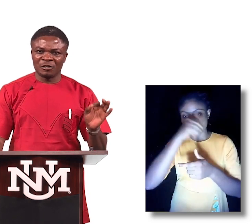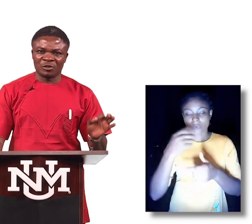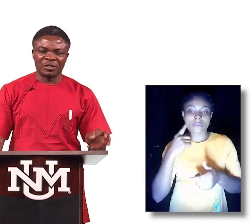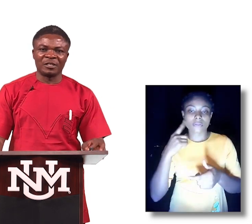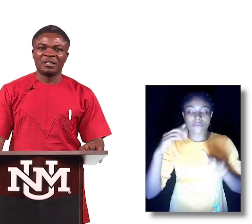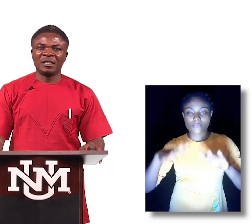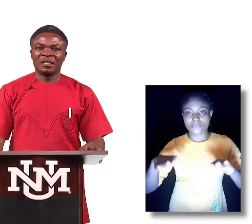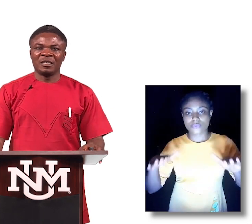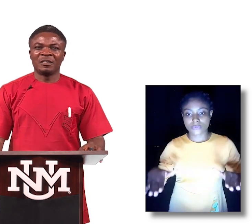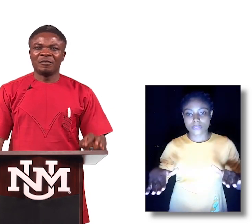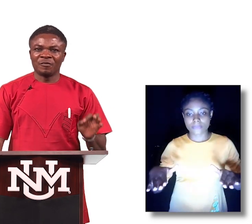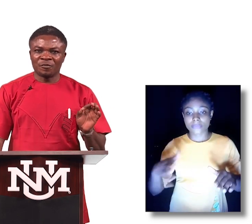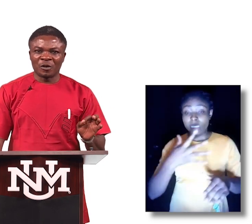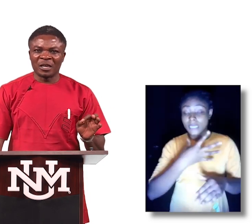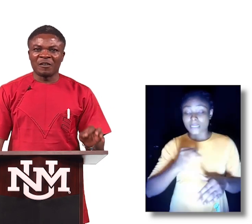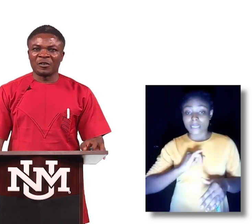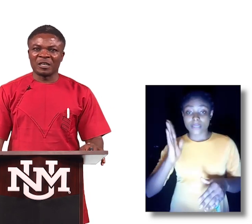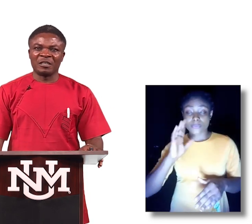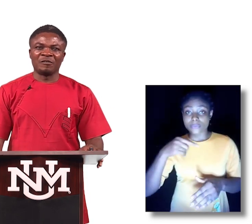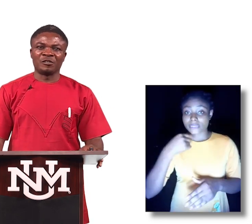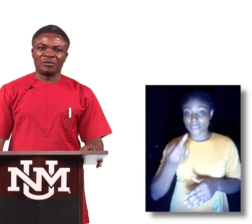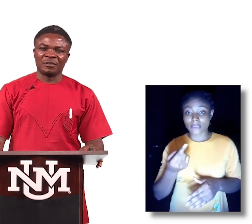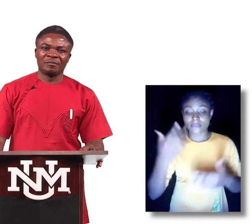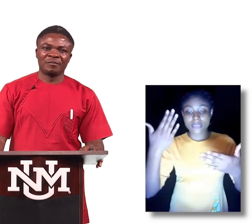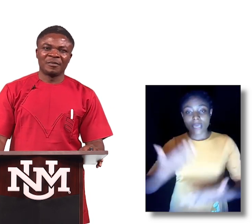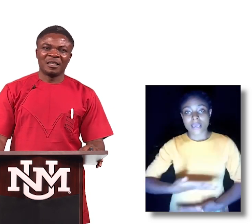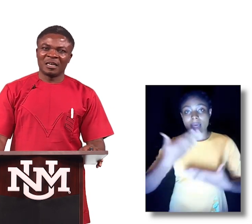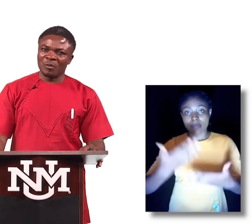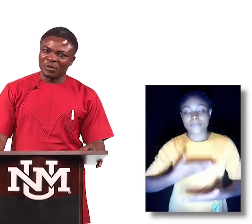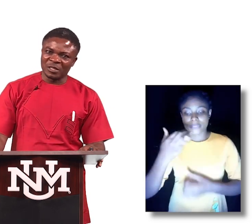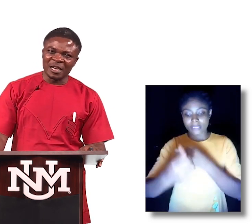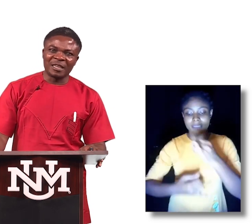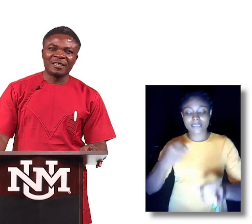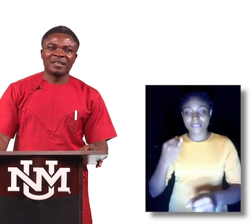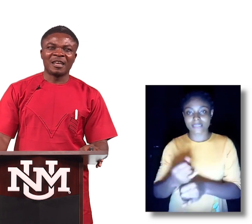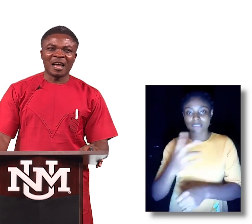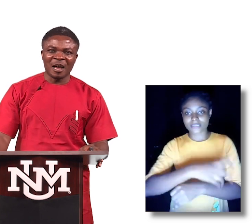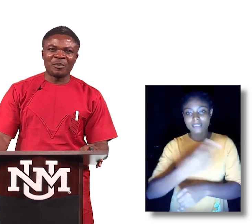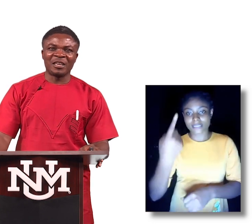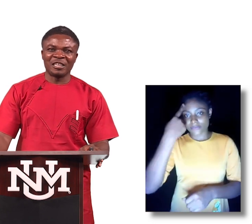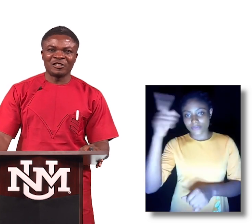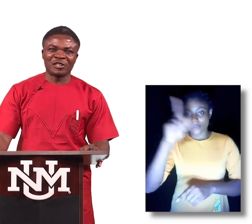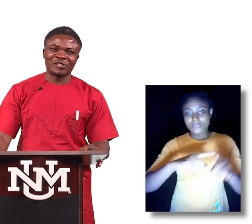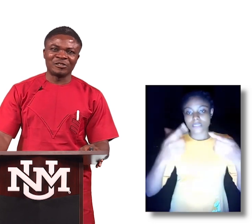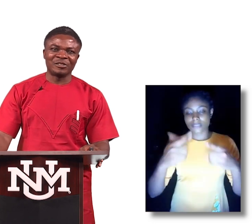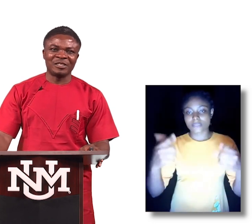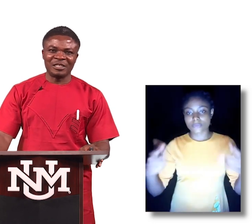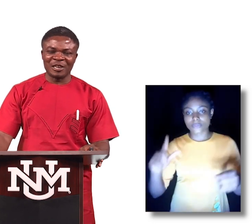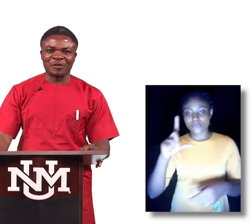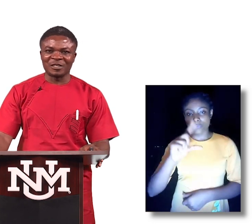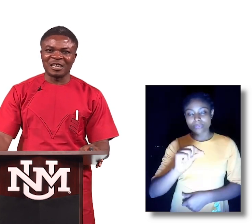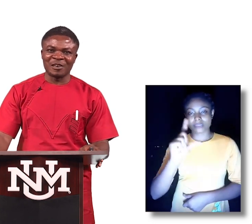literacy access to African Deaf children. Happy International Day of Sign Languages!